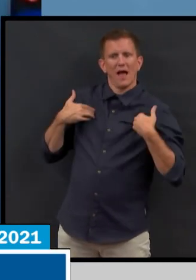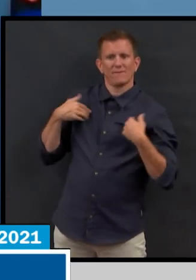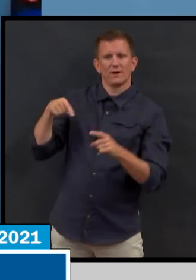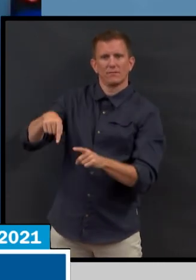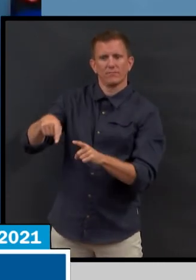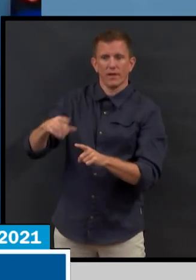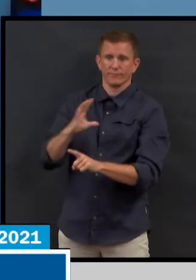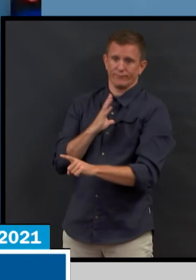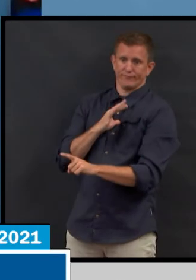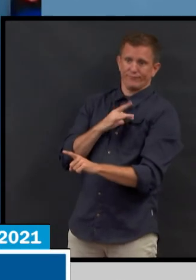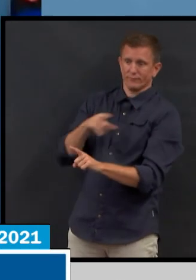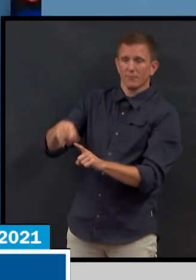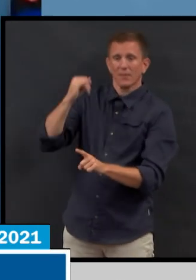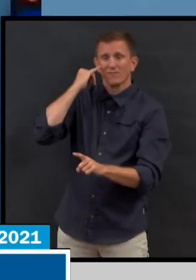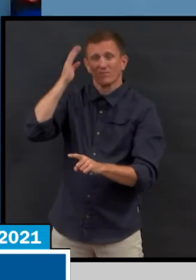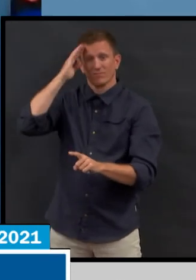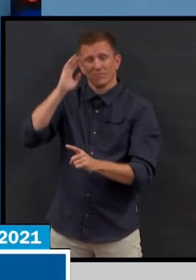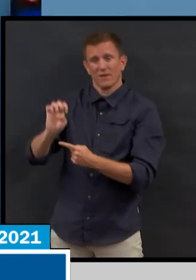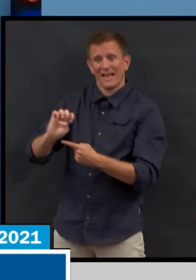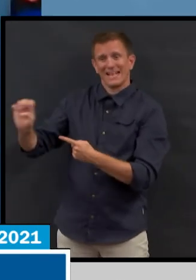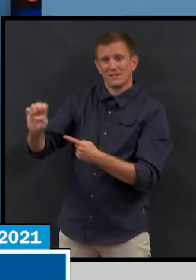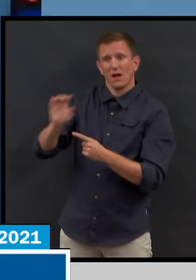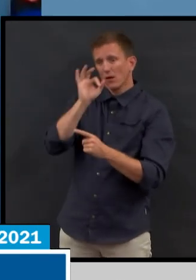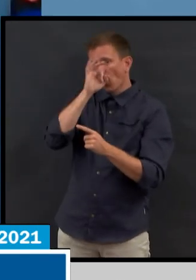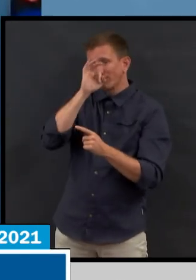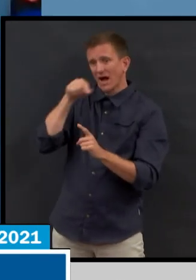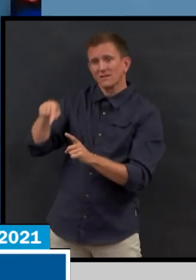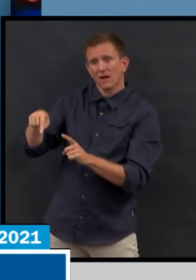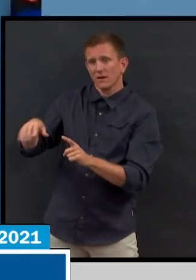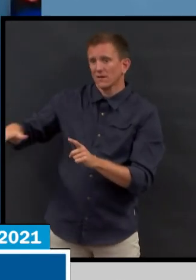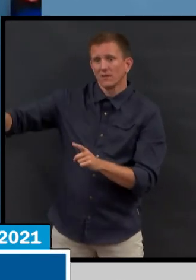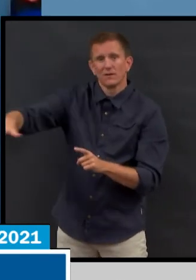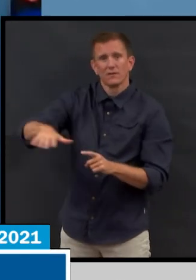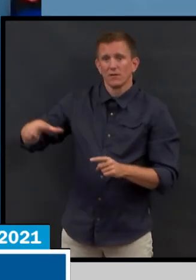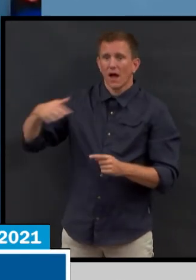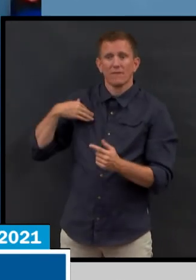what's what's special about these neighborhoods that these homes are typically on very large lots